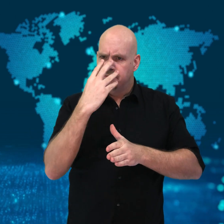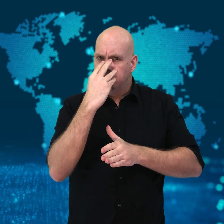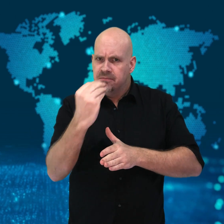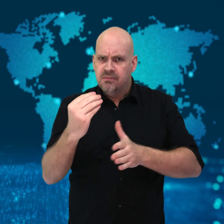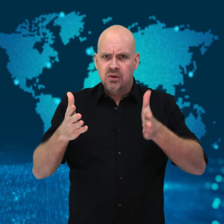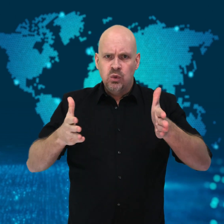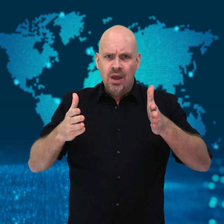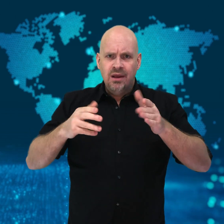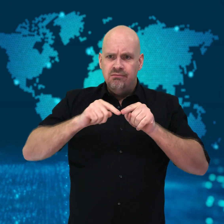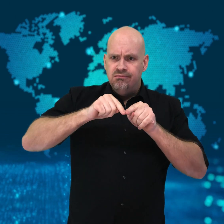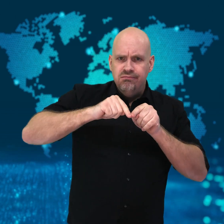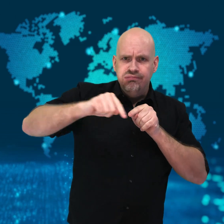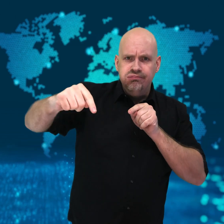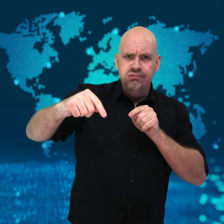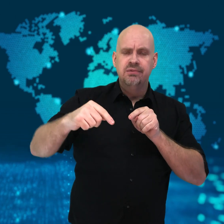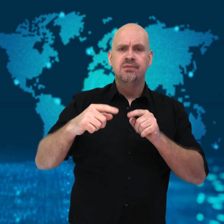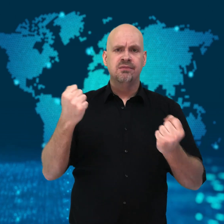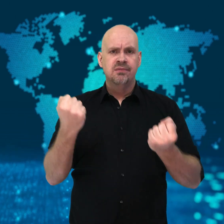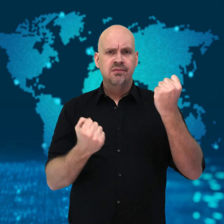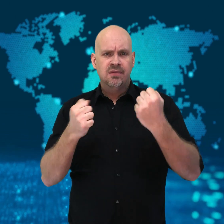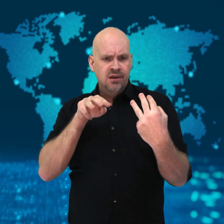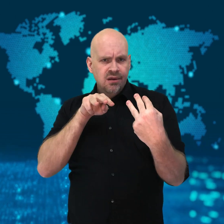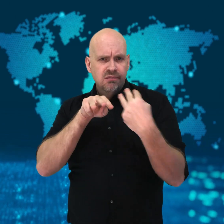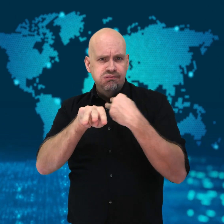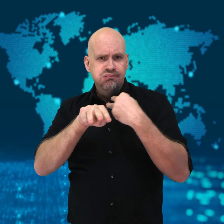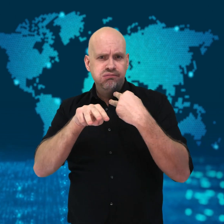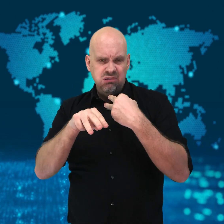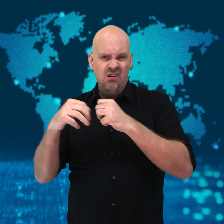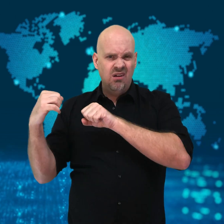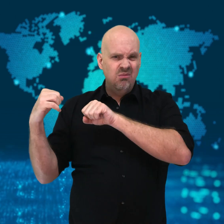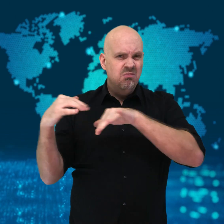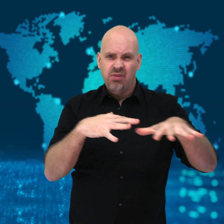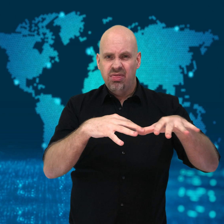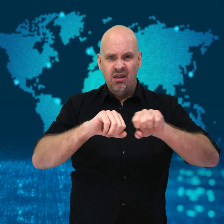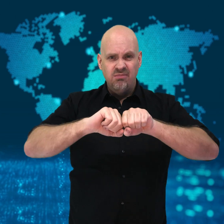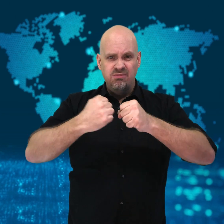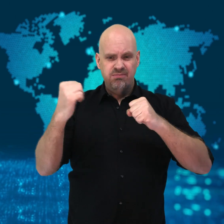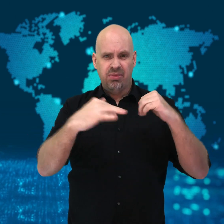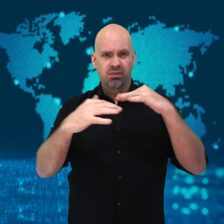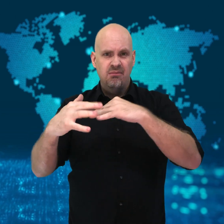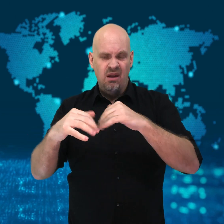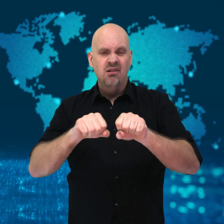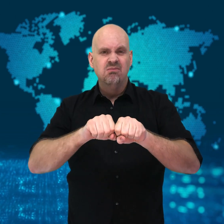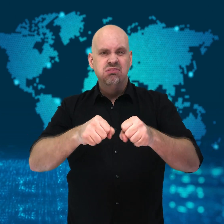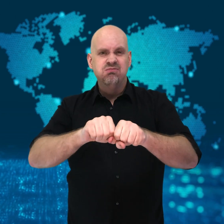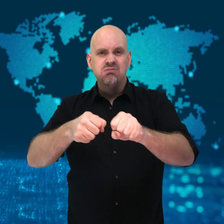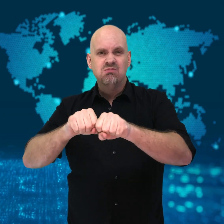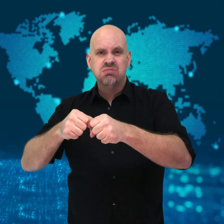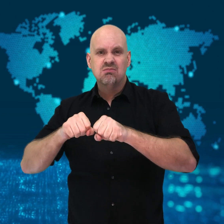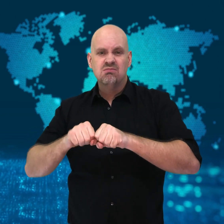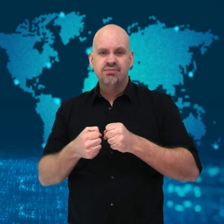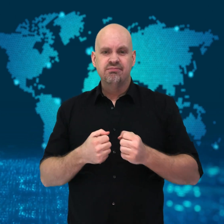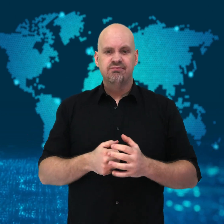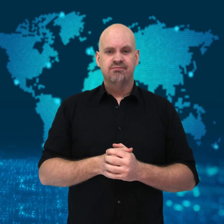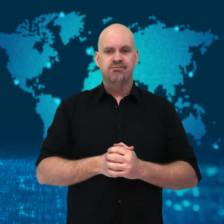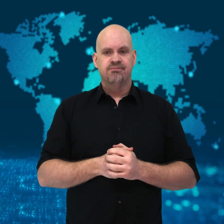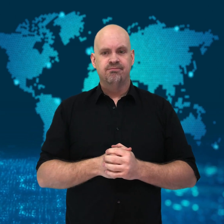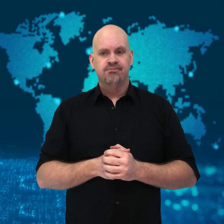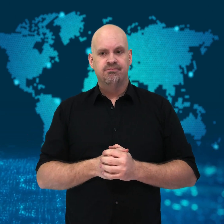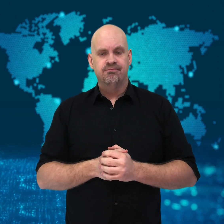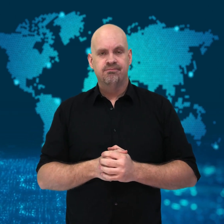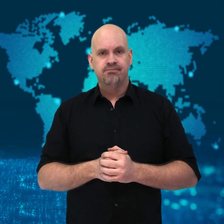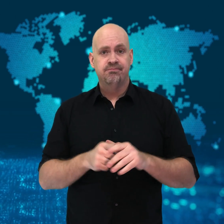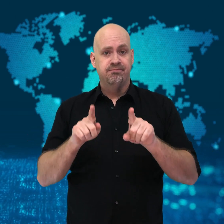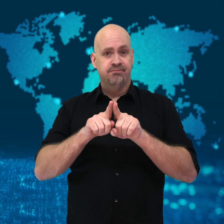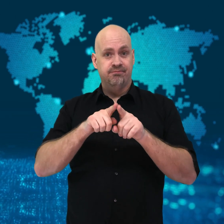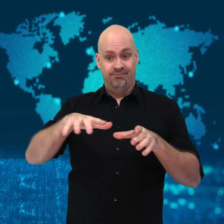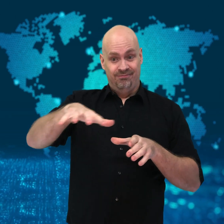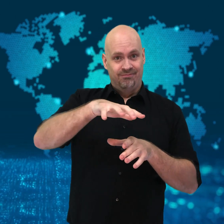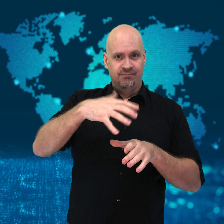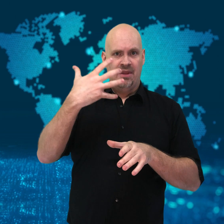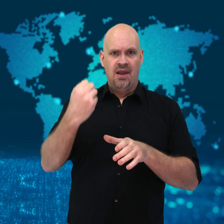There are no reports of the nuclear plants in the area being affected.